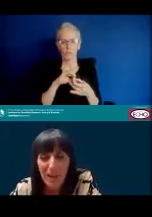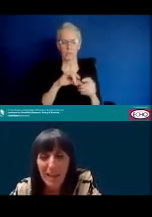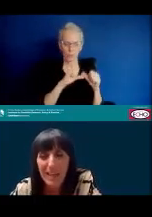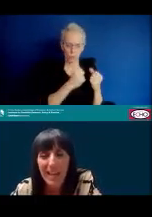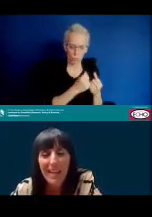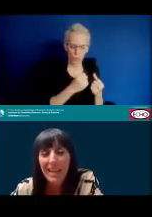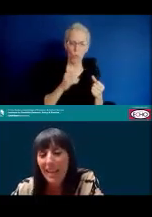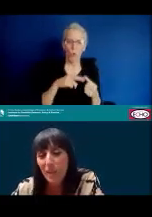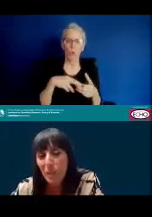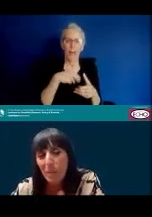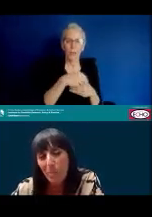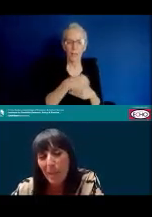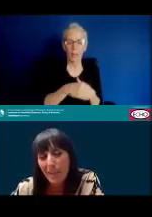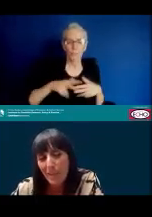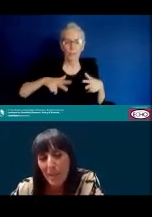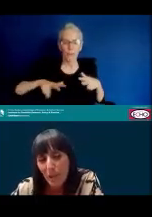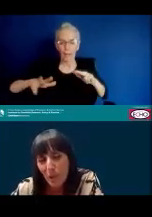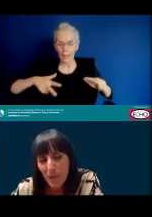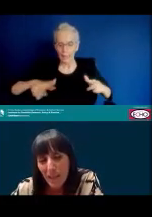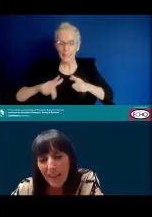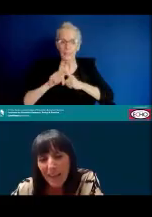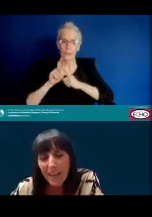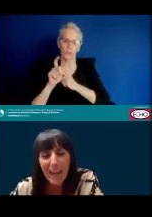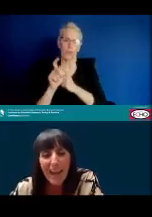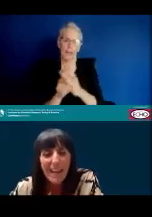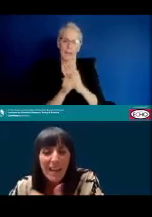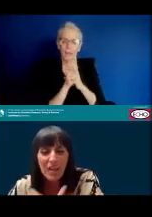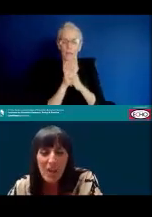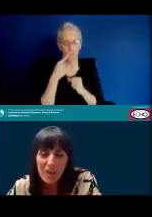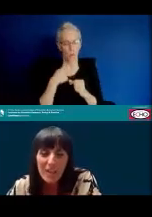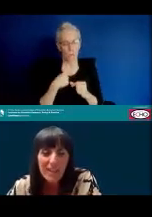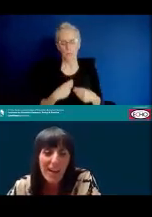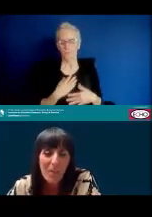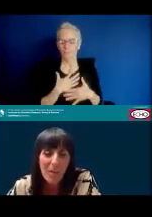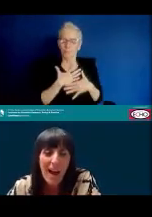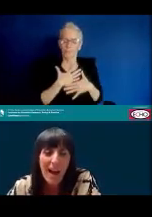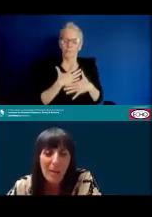running. That's what brings me joy. And I noticed that when I'm